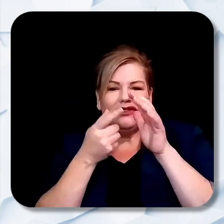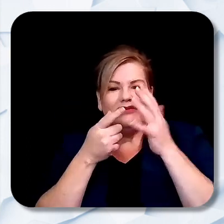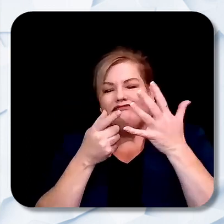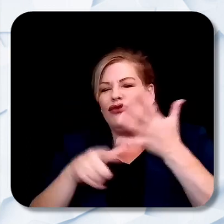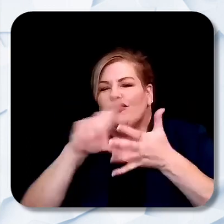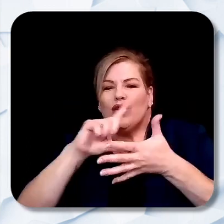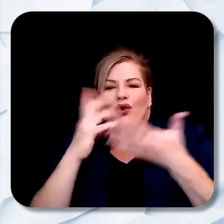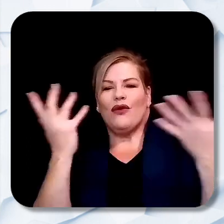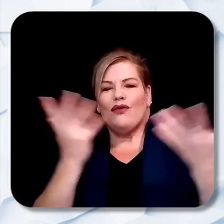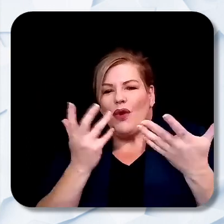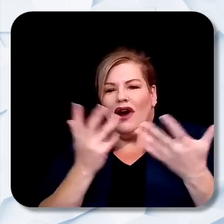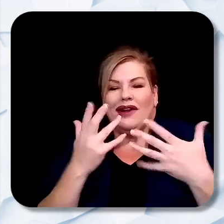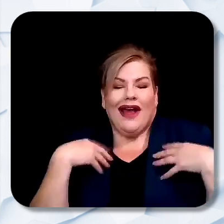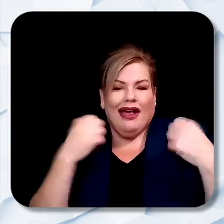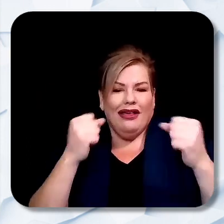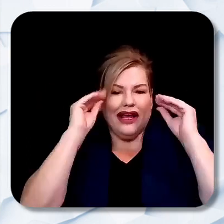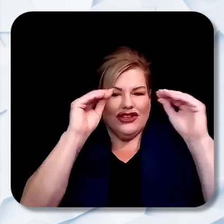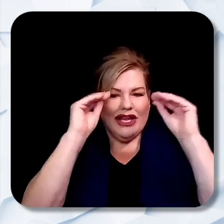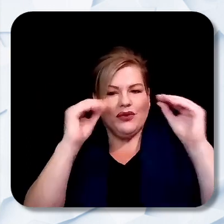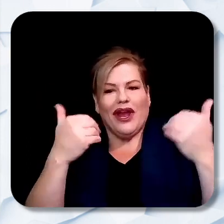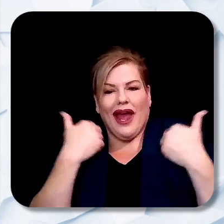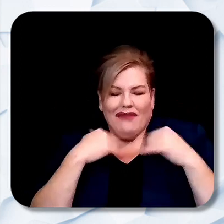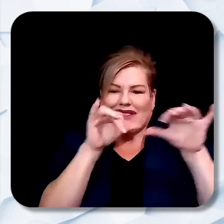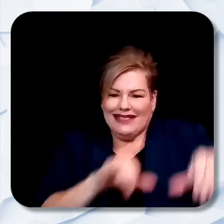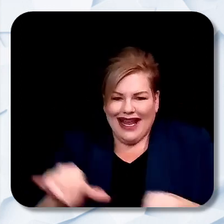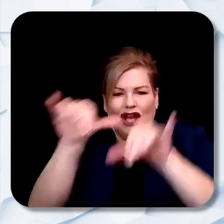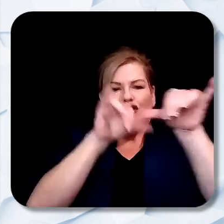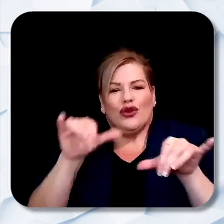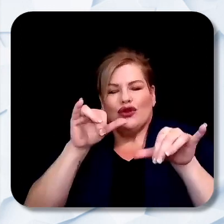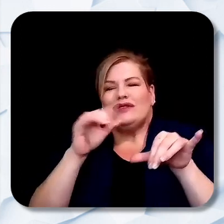for health, education, content standards like we do for other content areas. They are clear